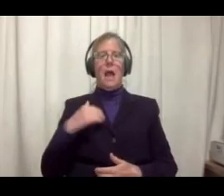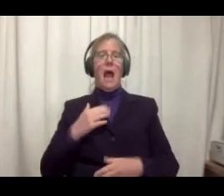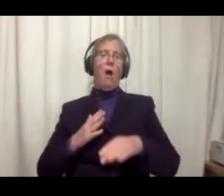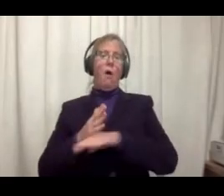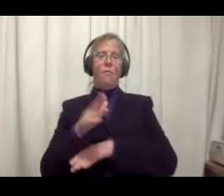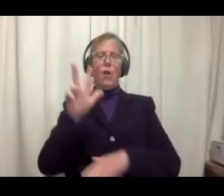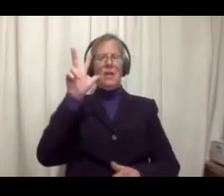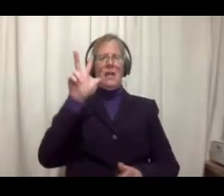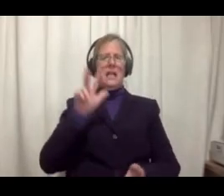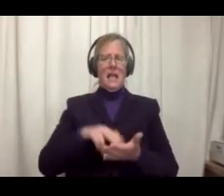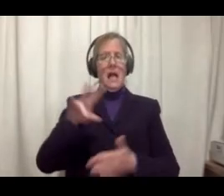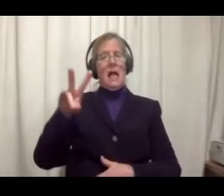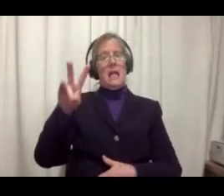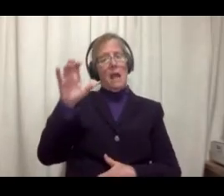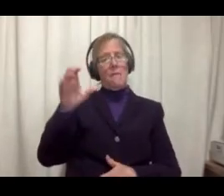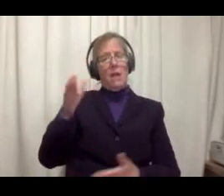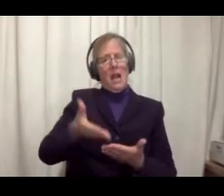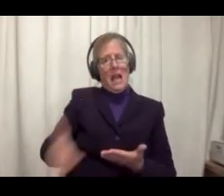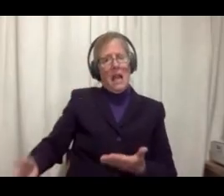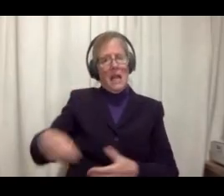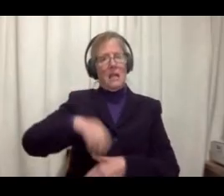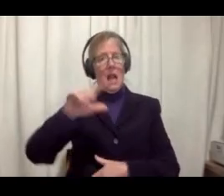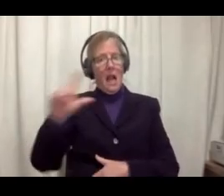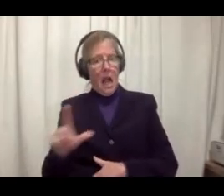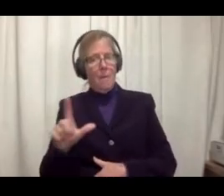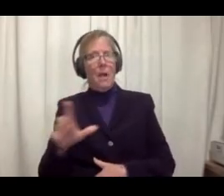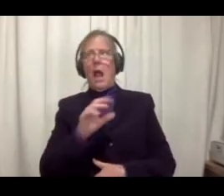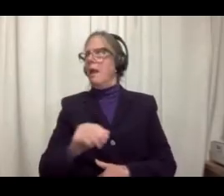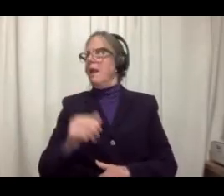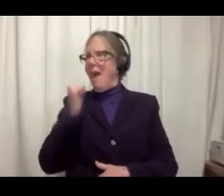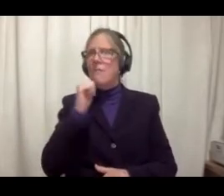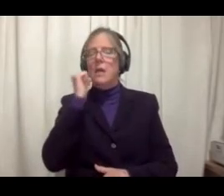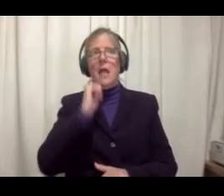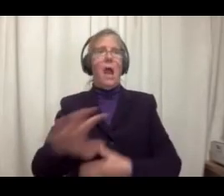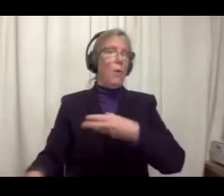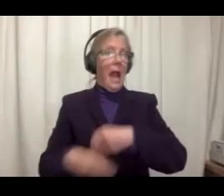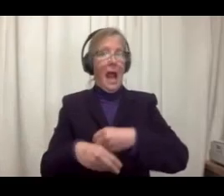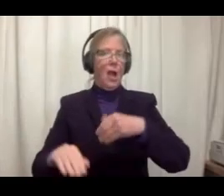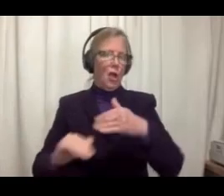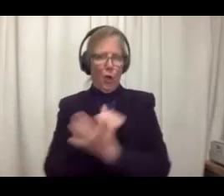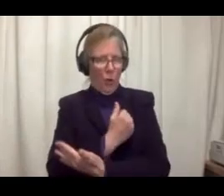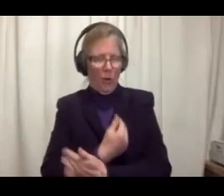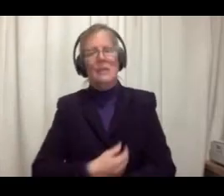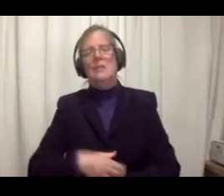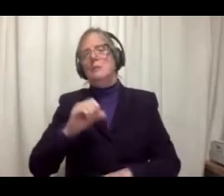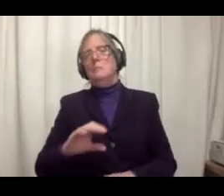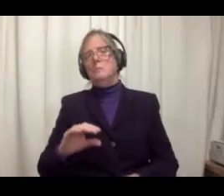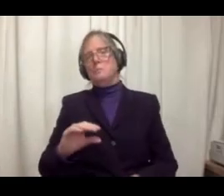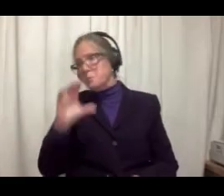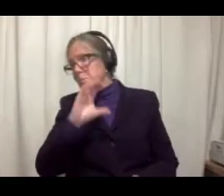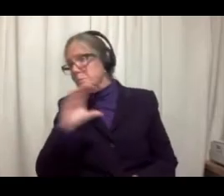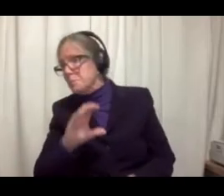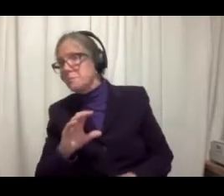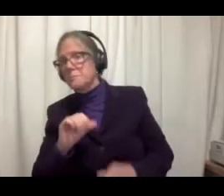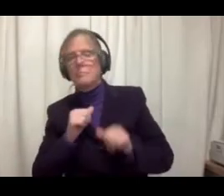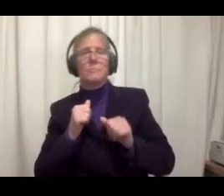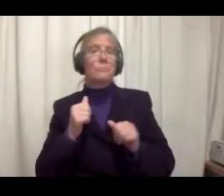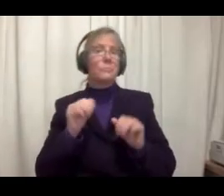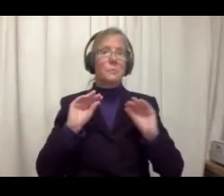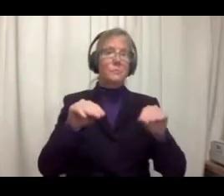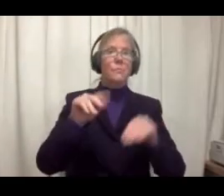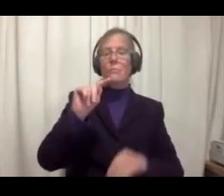and new materials being added all the time. You can search by topic, format, or audience. We’ve